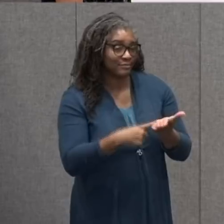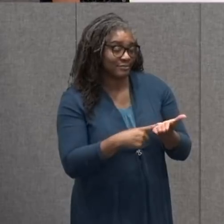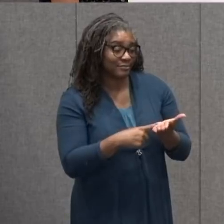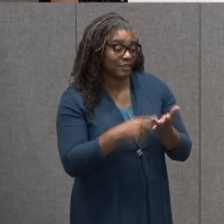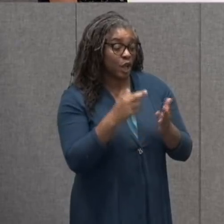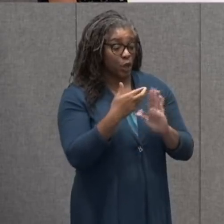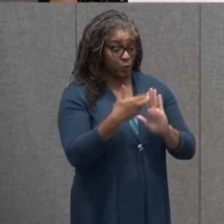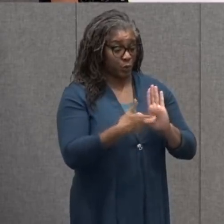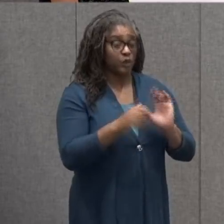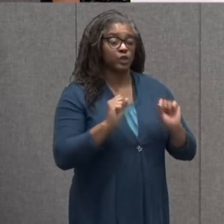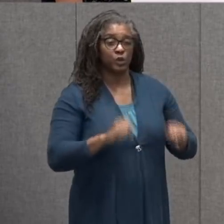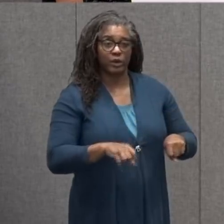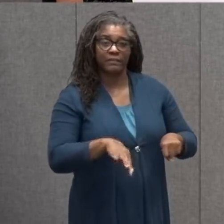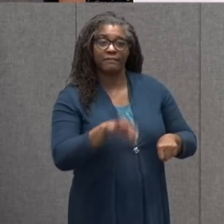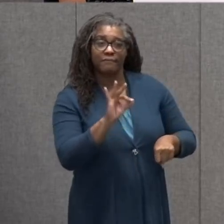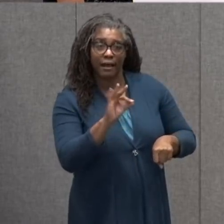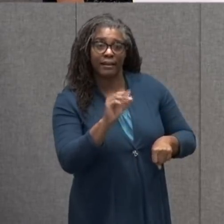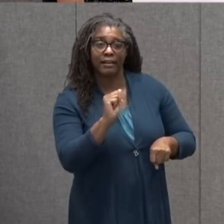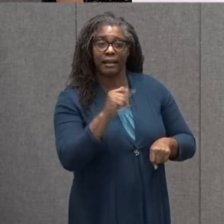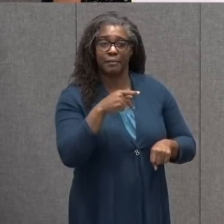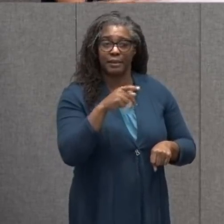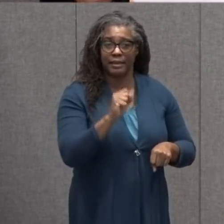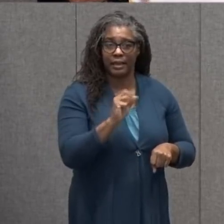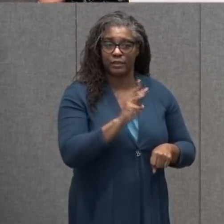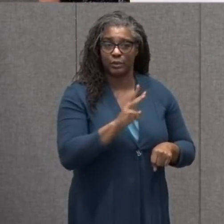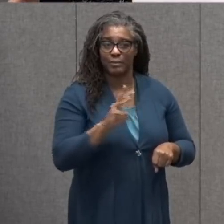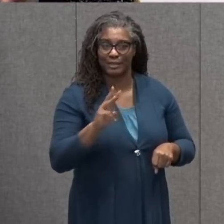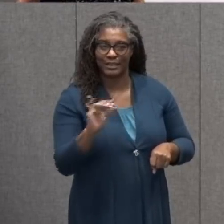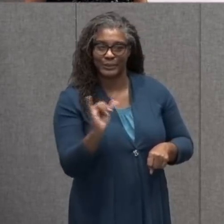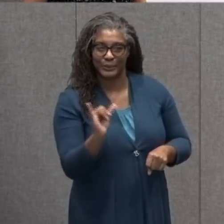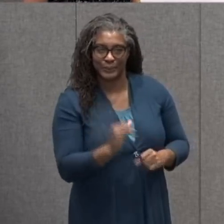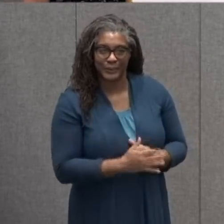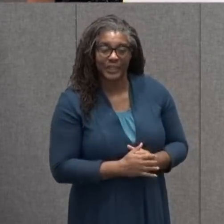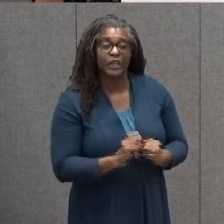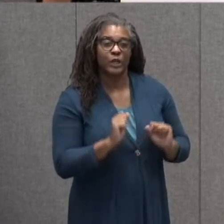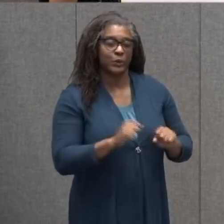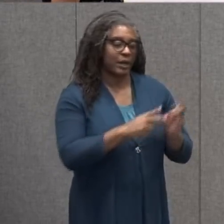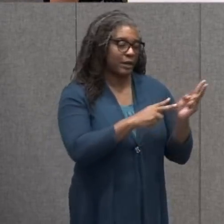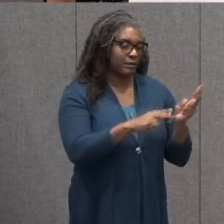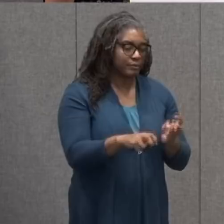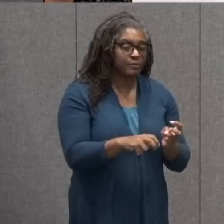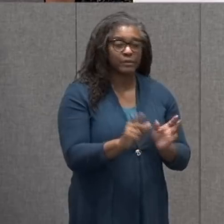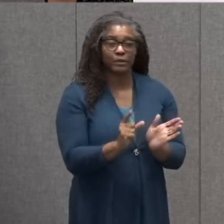You can look at them there, or print them, download them. Yep. But we also have them here as a